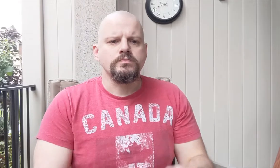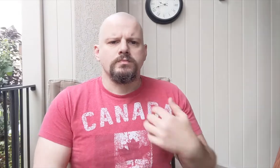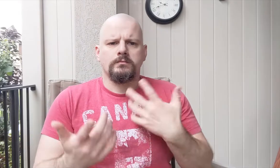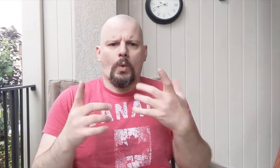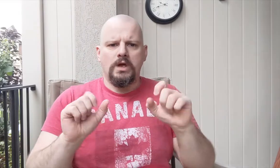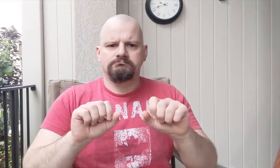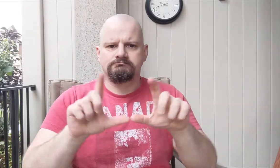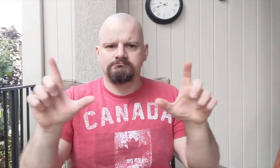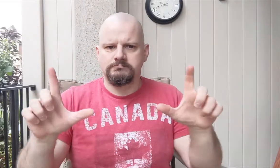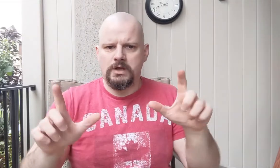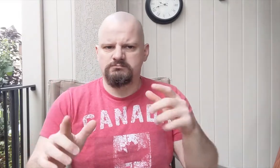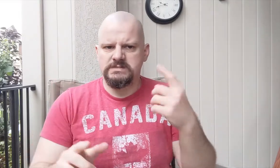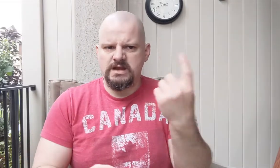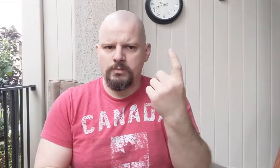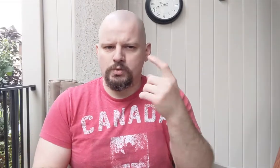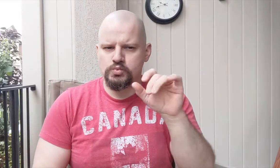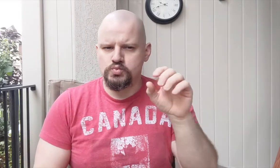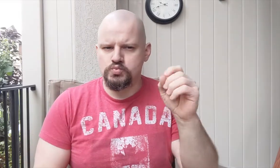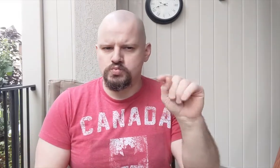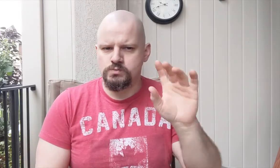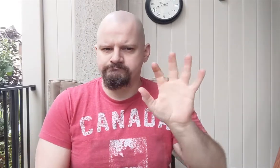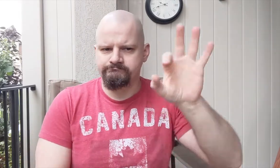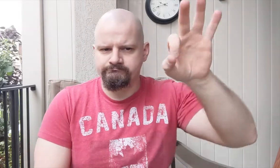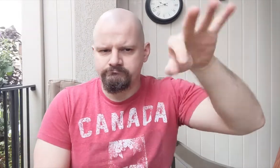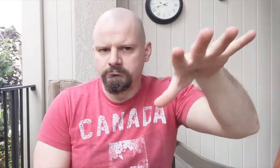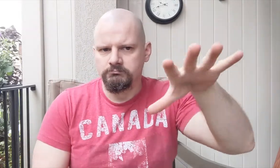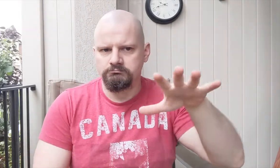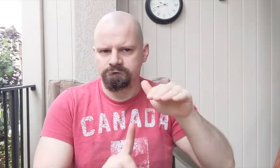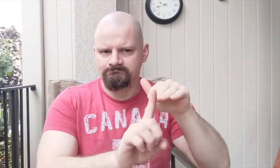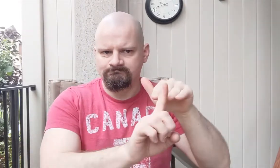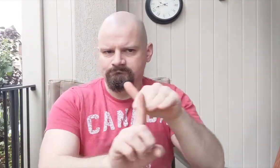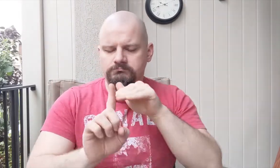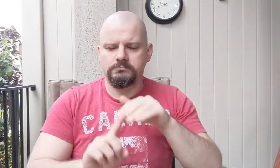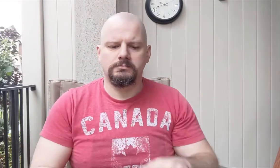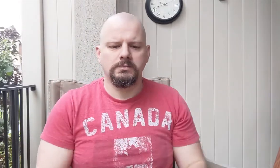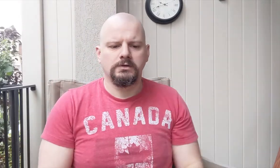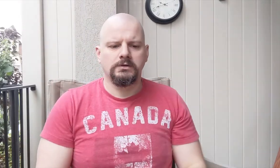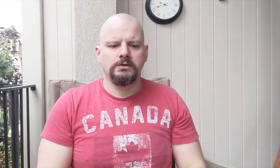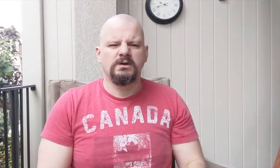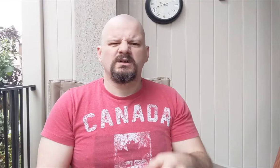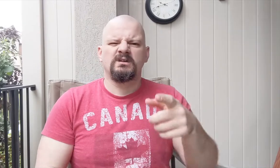I'd like to make a vlog to give you my thoughts